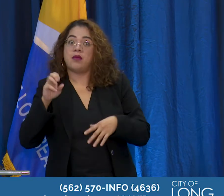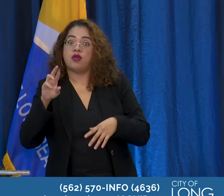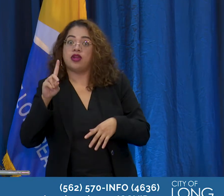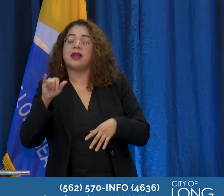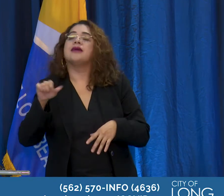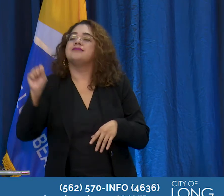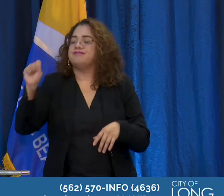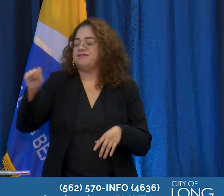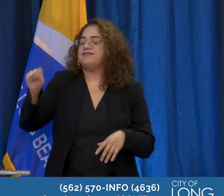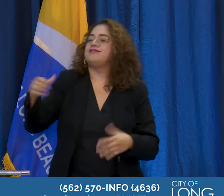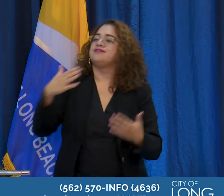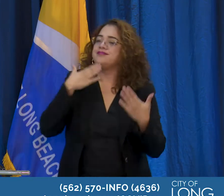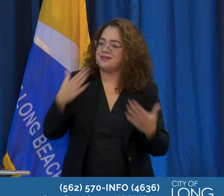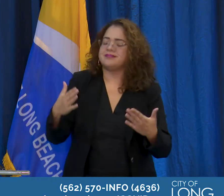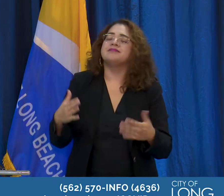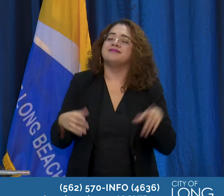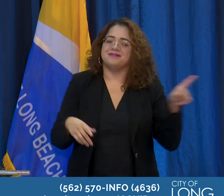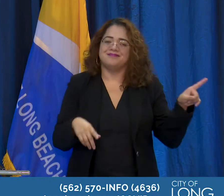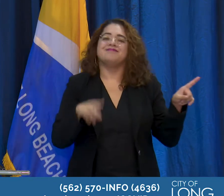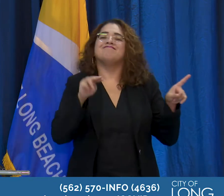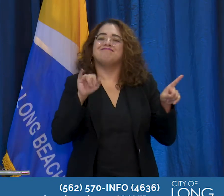So kind of like, what the mayor said is what we know.